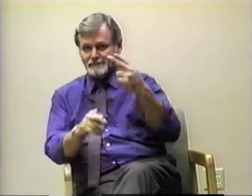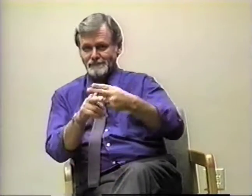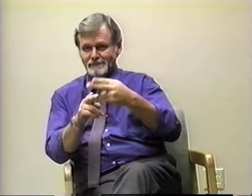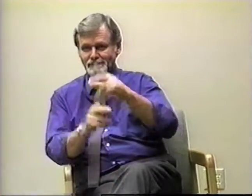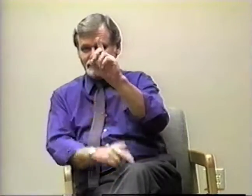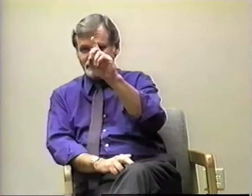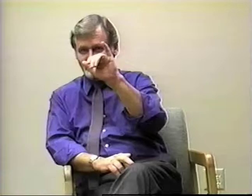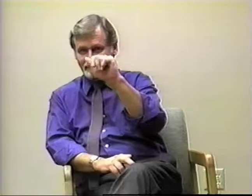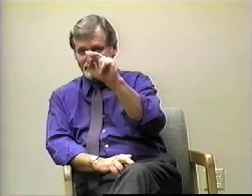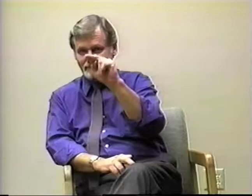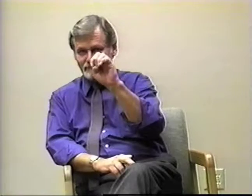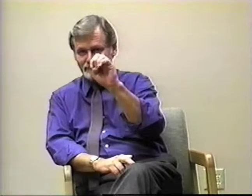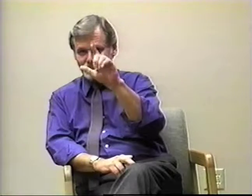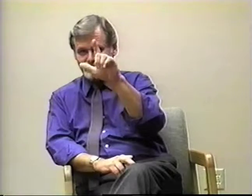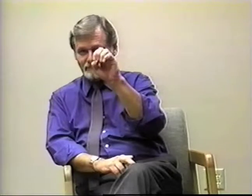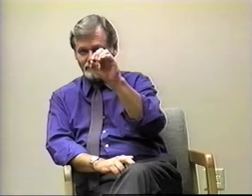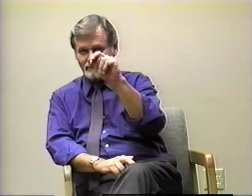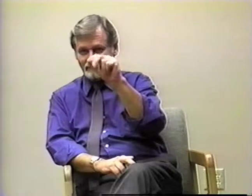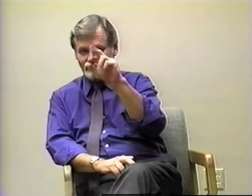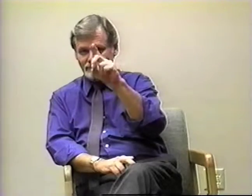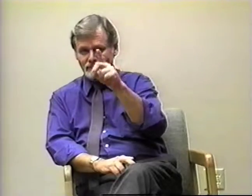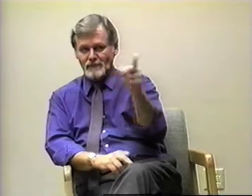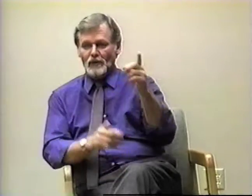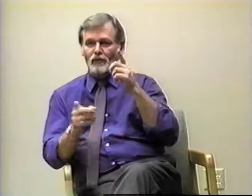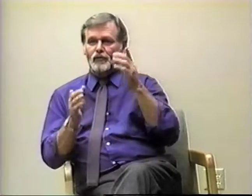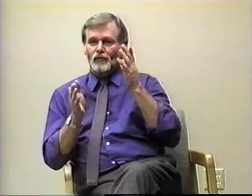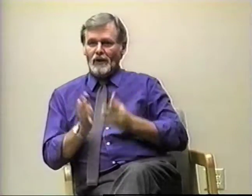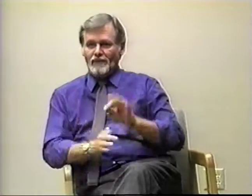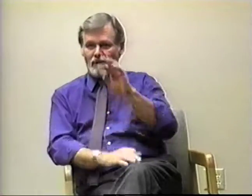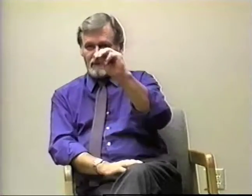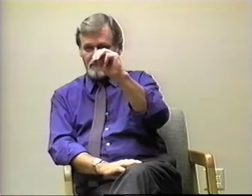an interesting woman named Diane Leonard.